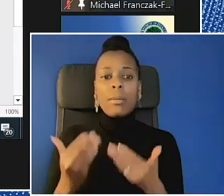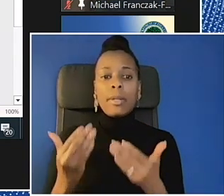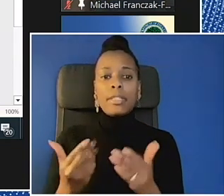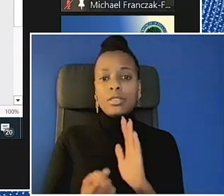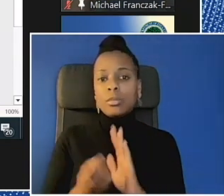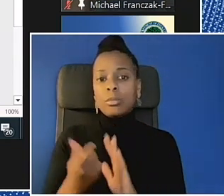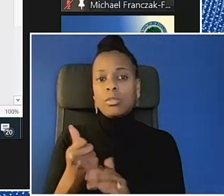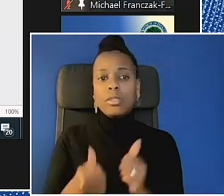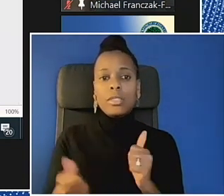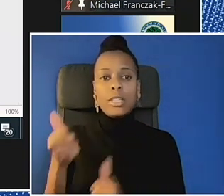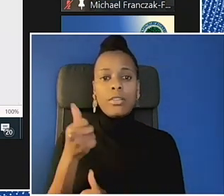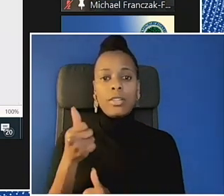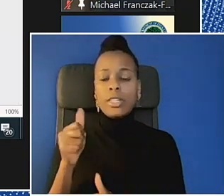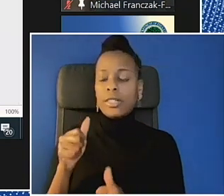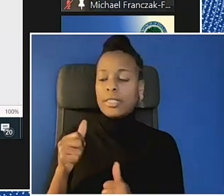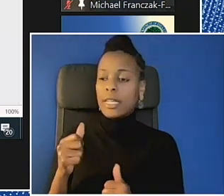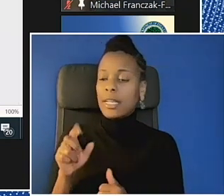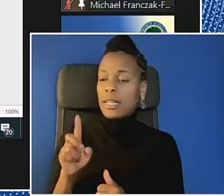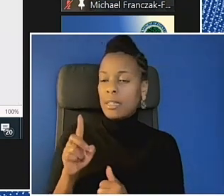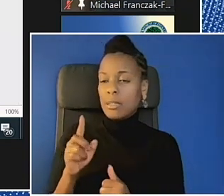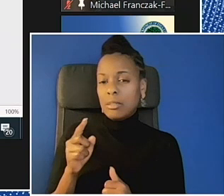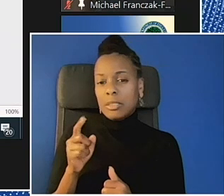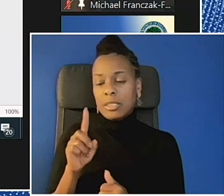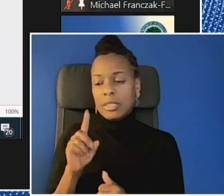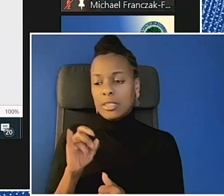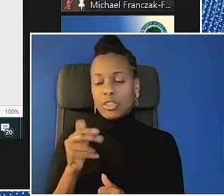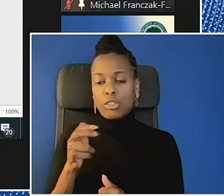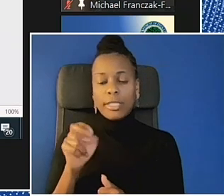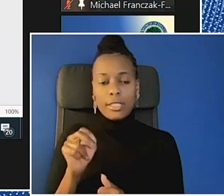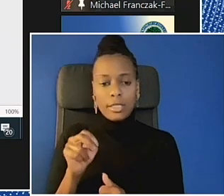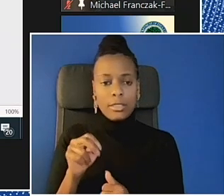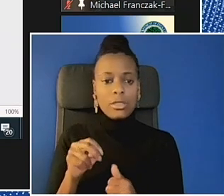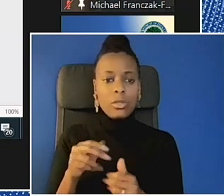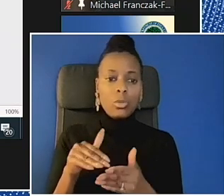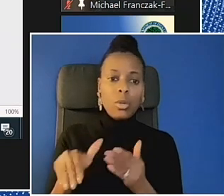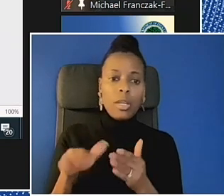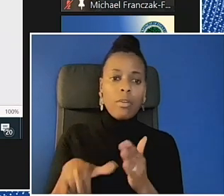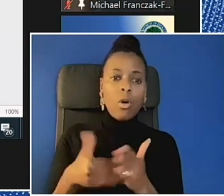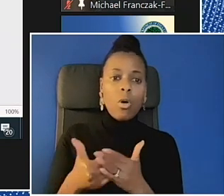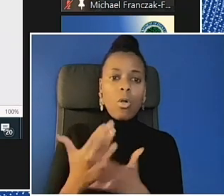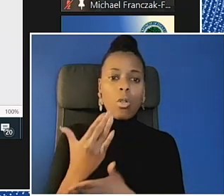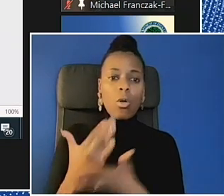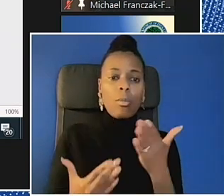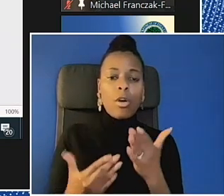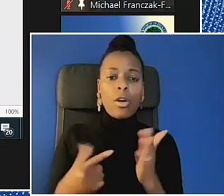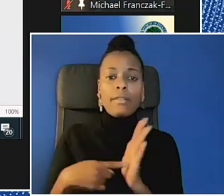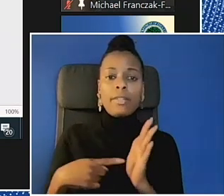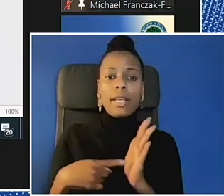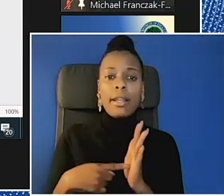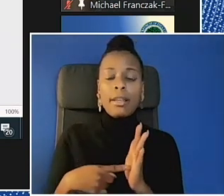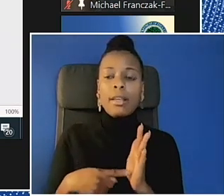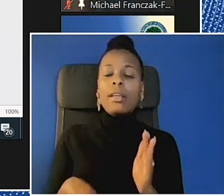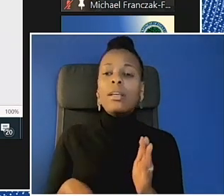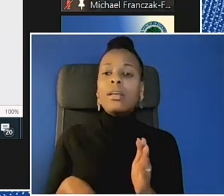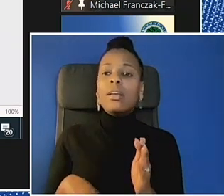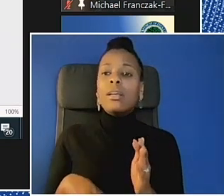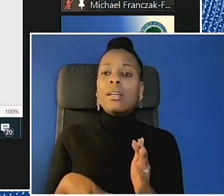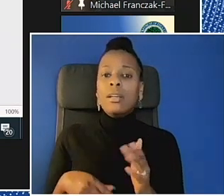discretion to waive all or part of debt and to change the threshold from 80% to a standard of more likely than not.